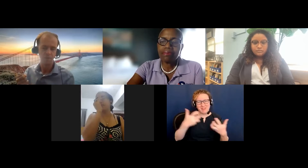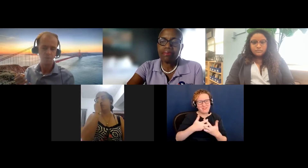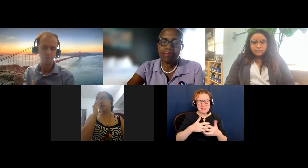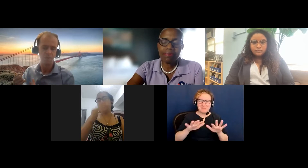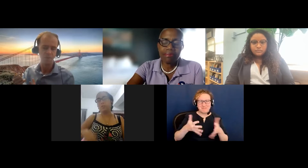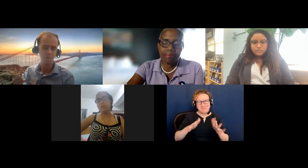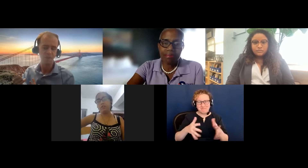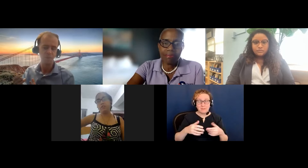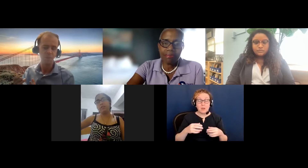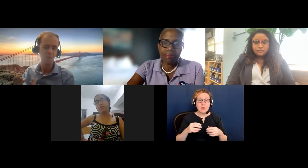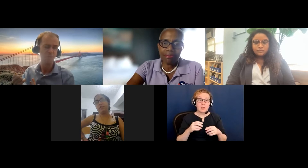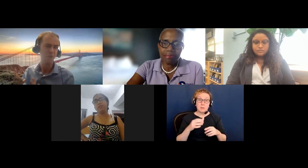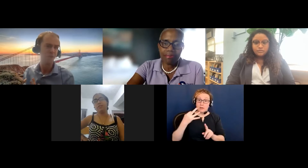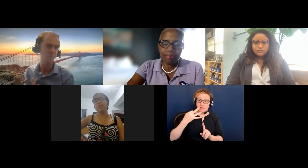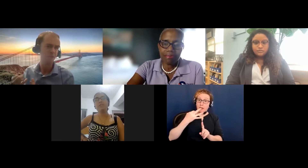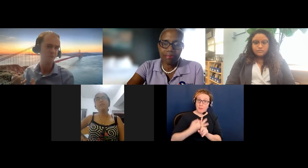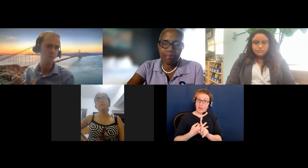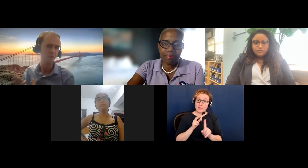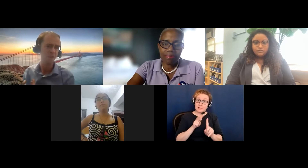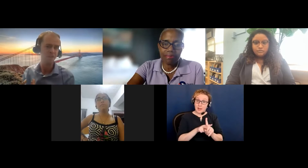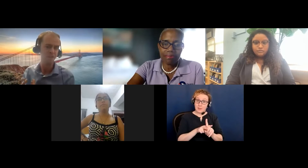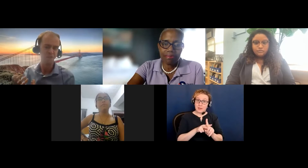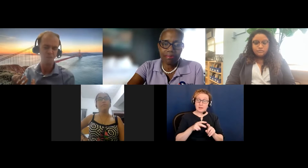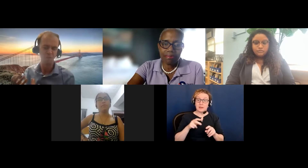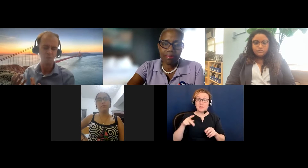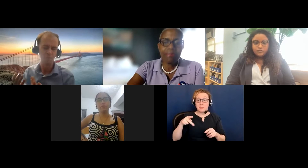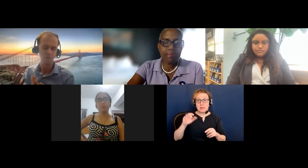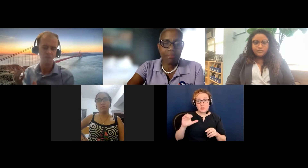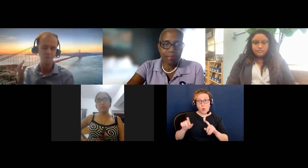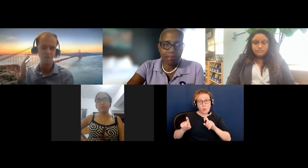versus a nine month assignment in the Peace Corps Response and the more metropolitan area,